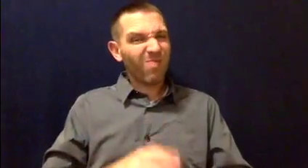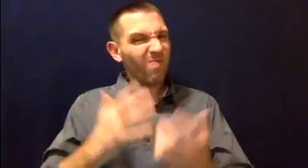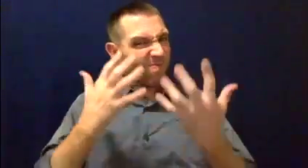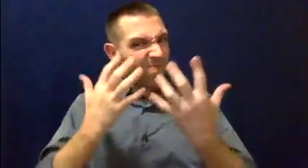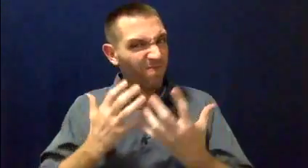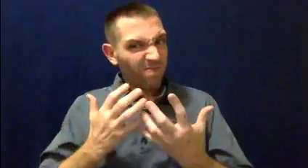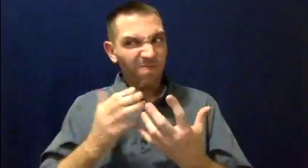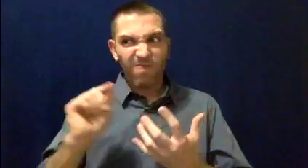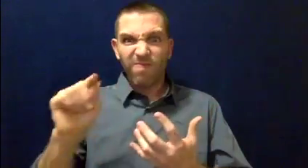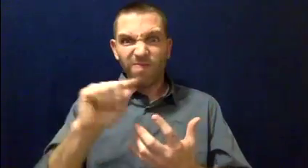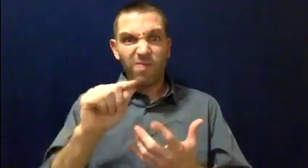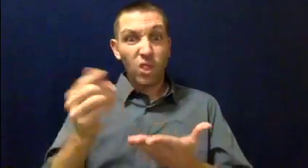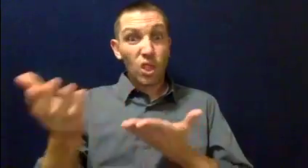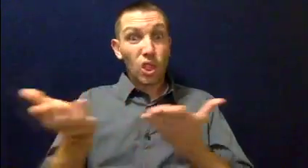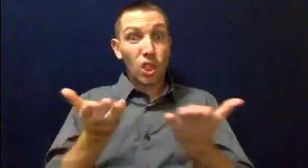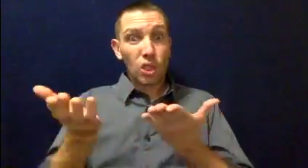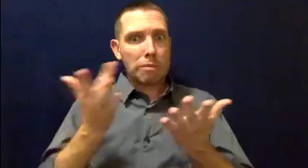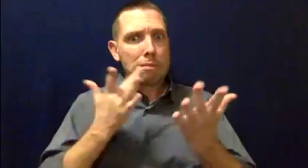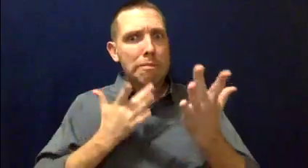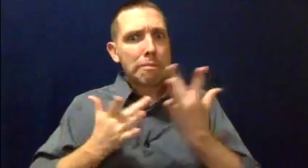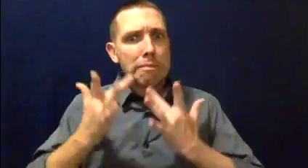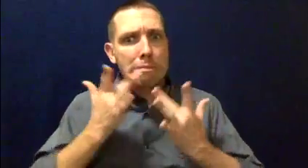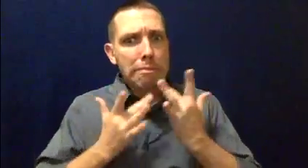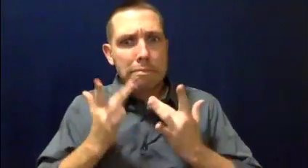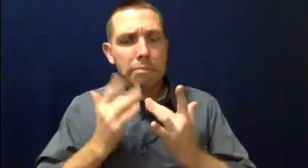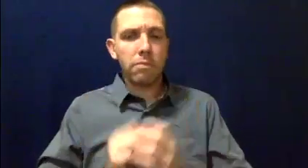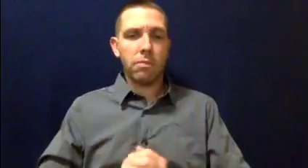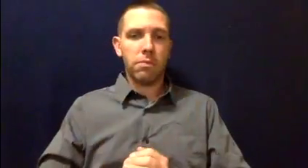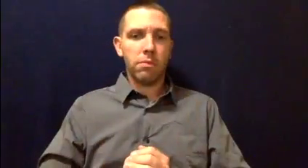where services are lacking for kids with Usher.